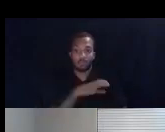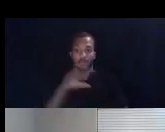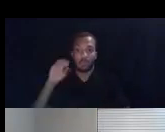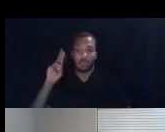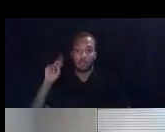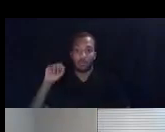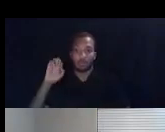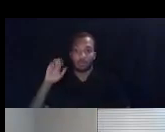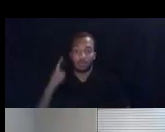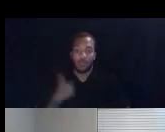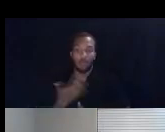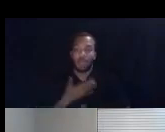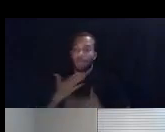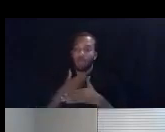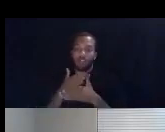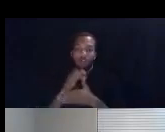Yeah, happy to share that information as well.